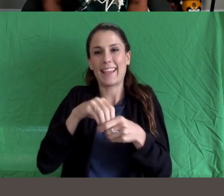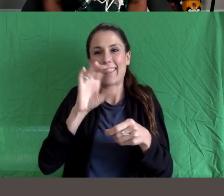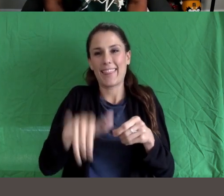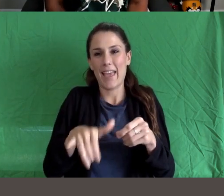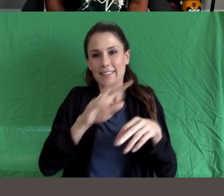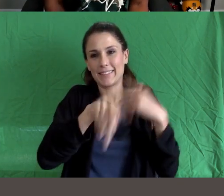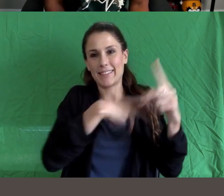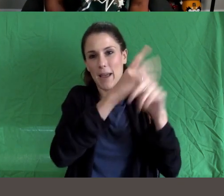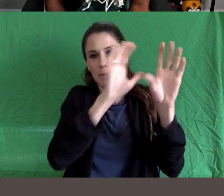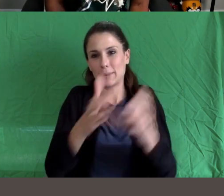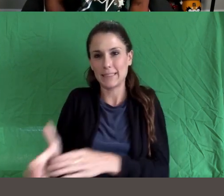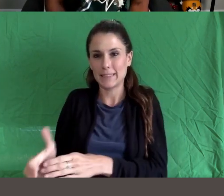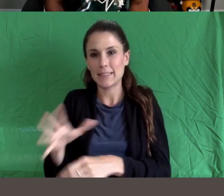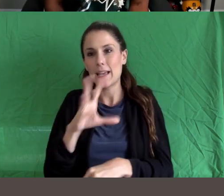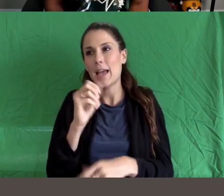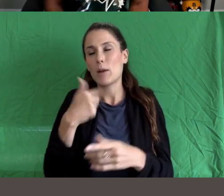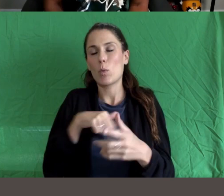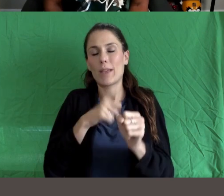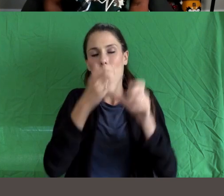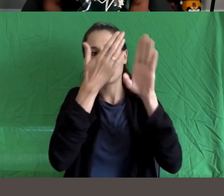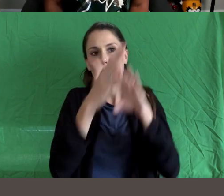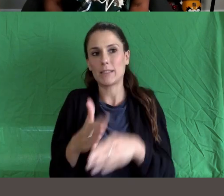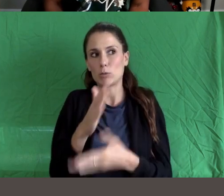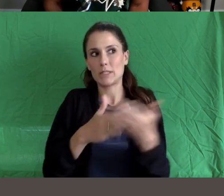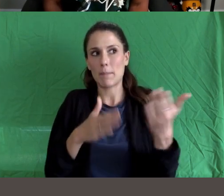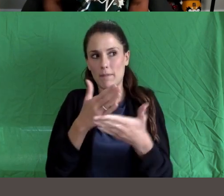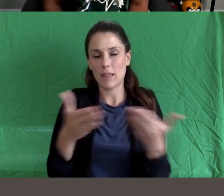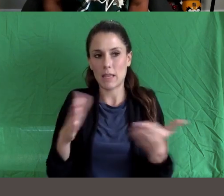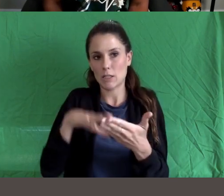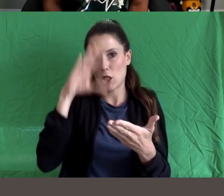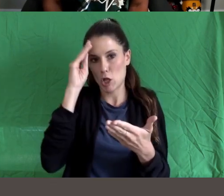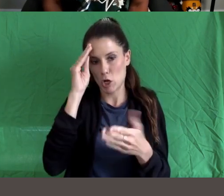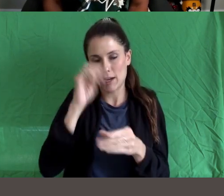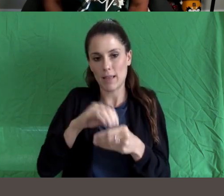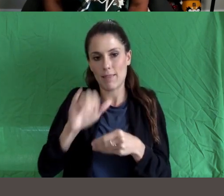and we're going to break down some of the things that we can learn in that process.